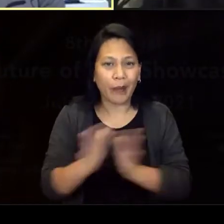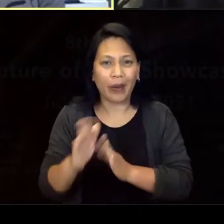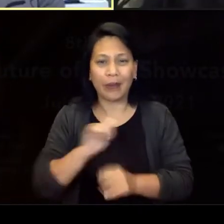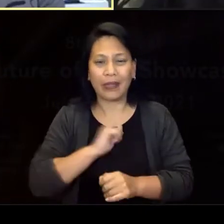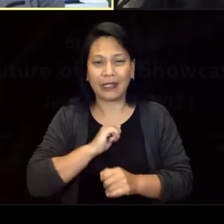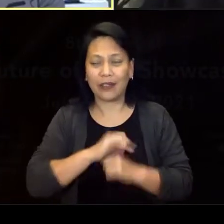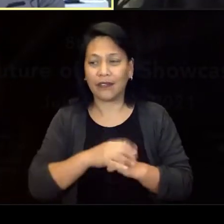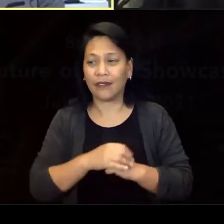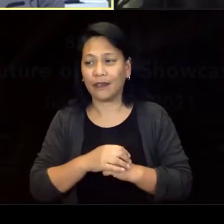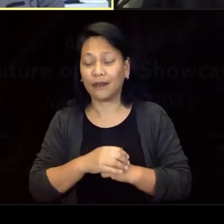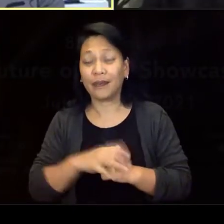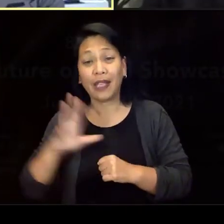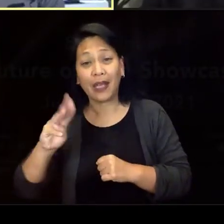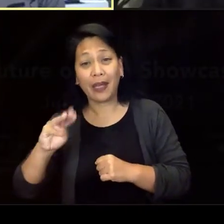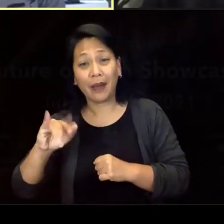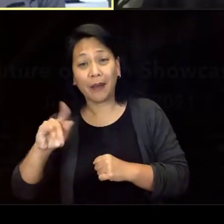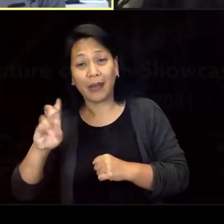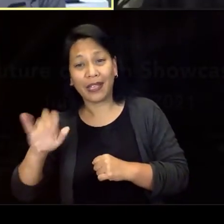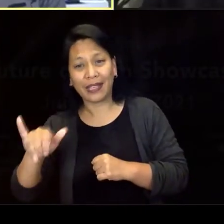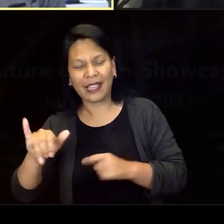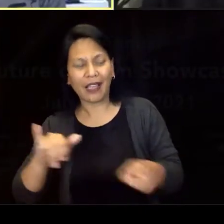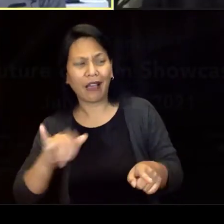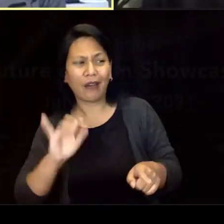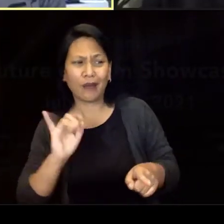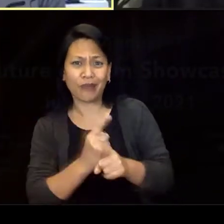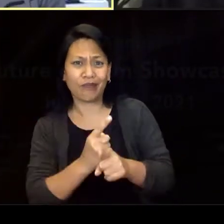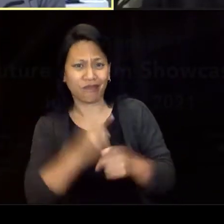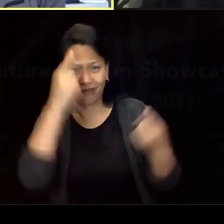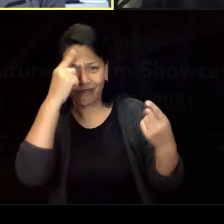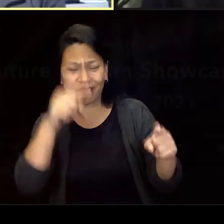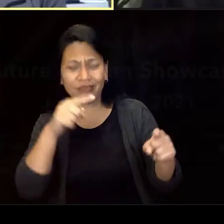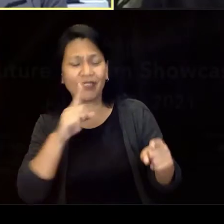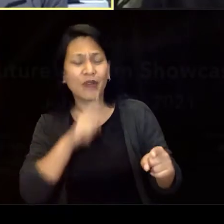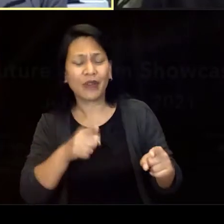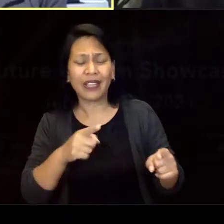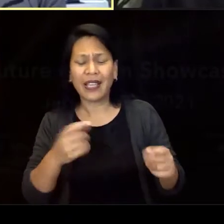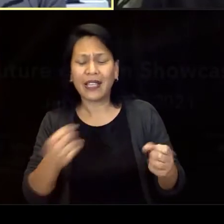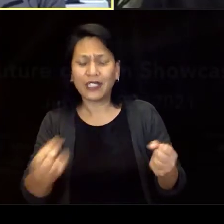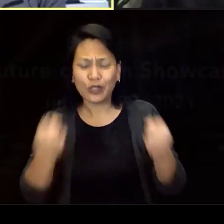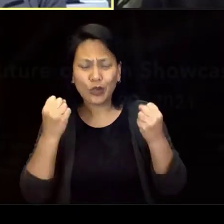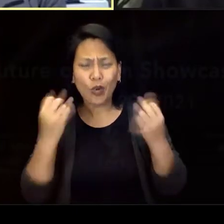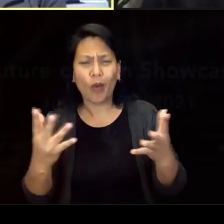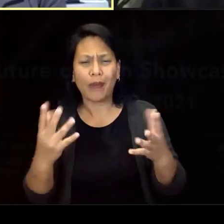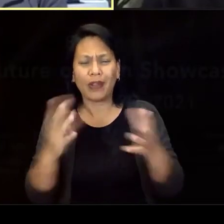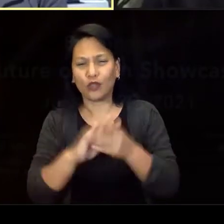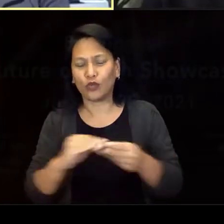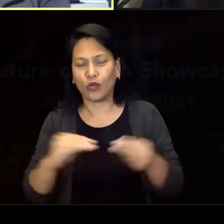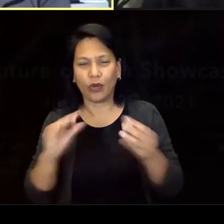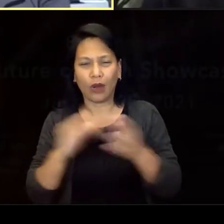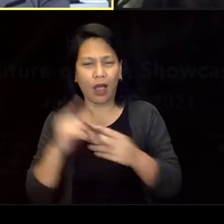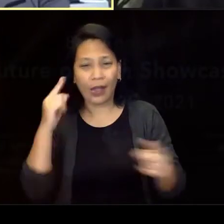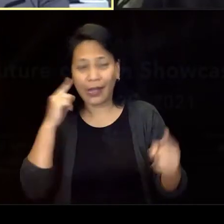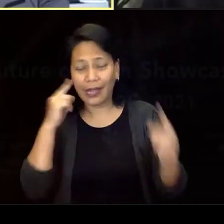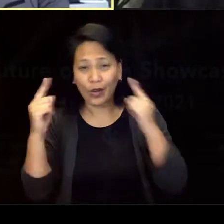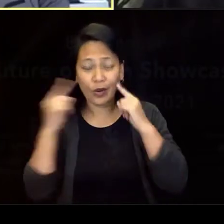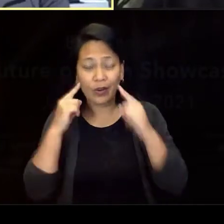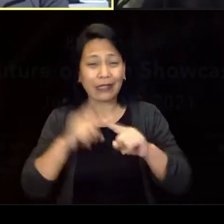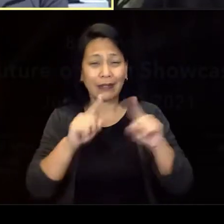Yeah. It's honestly crazy here. Can you talk about that? Cause I hear stupid stupid amounts of stories from BIPOC people being like,